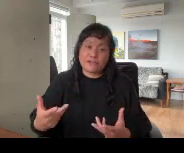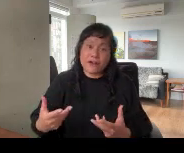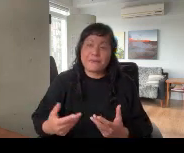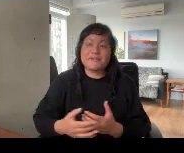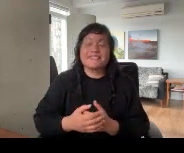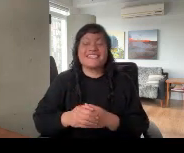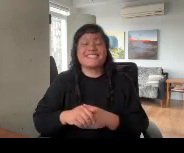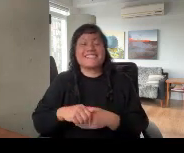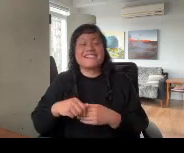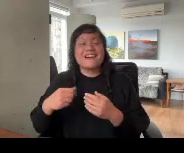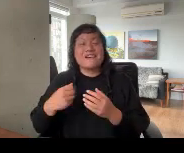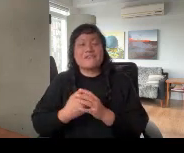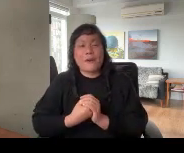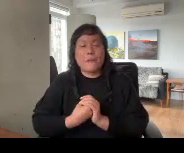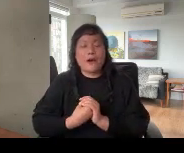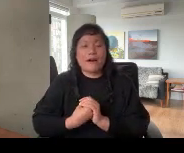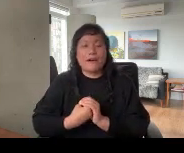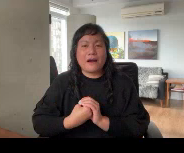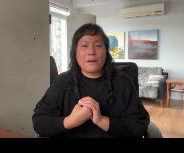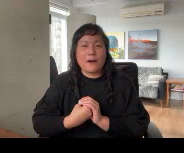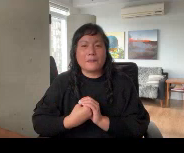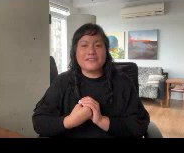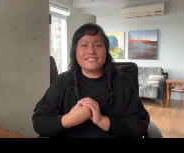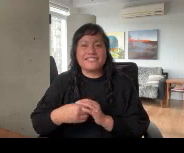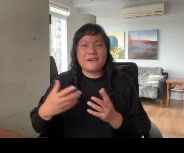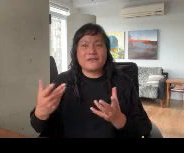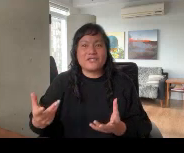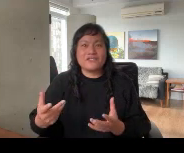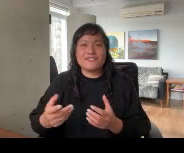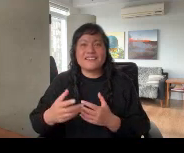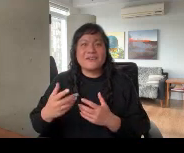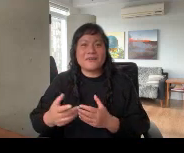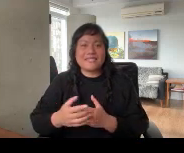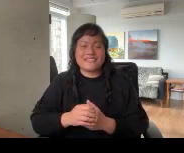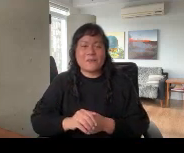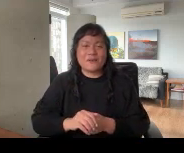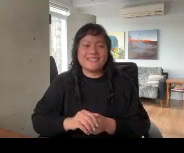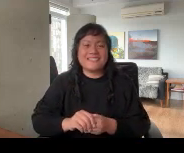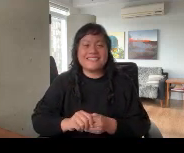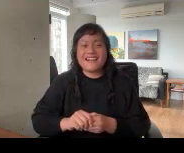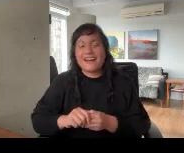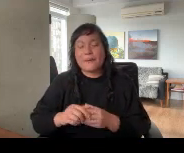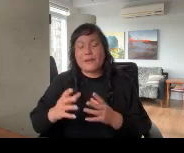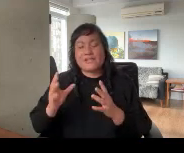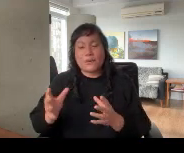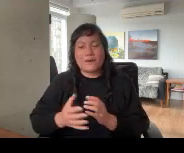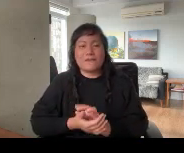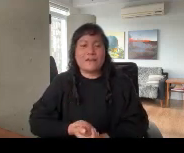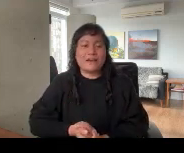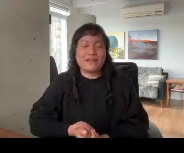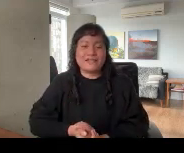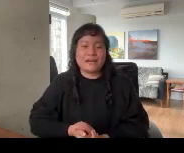very strong representation from our our population of students with disabilities. So we're very